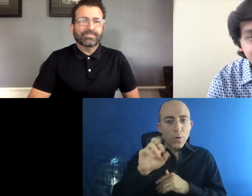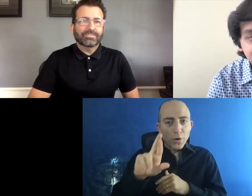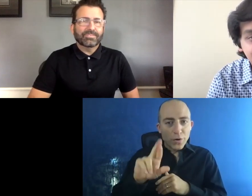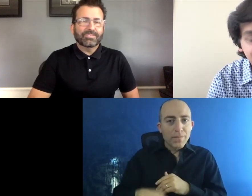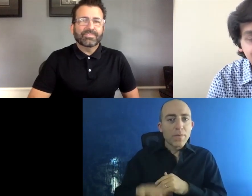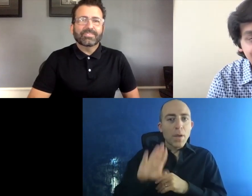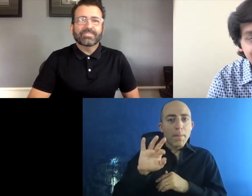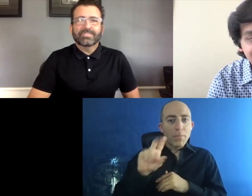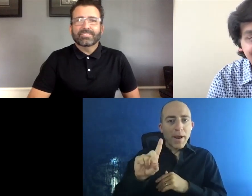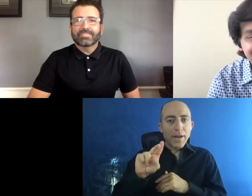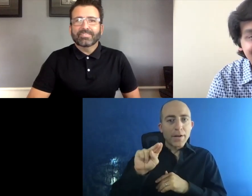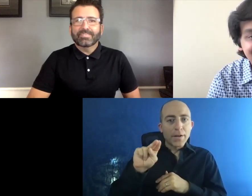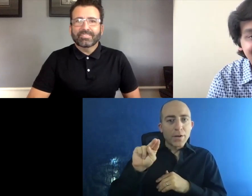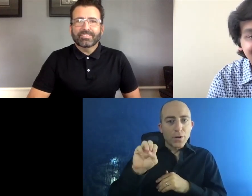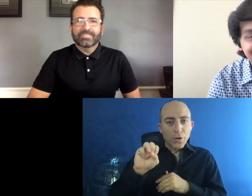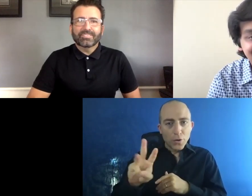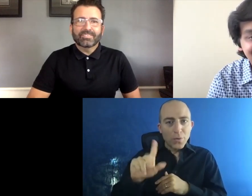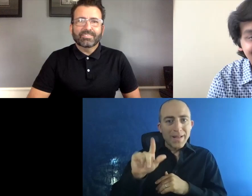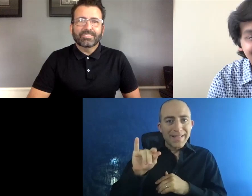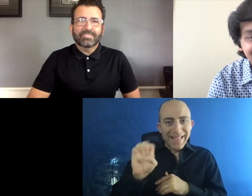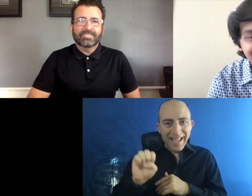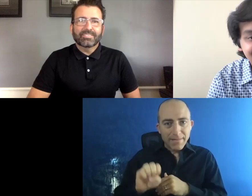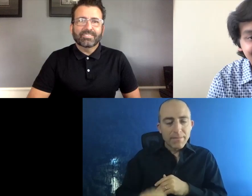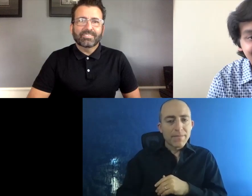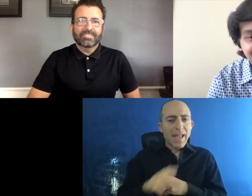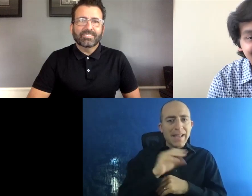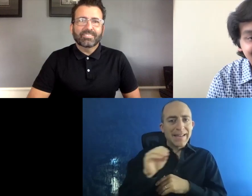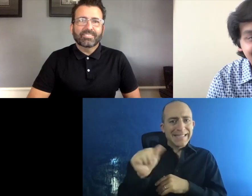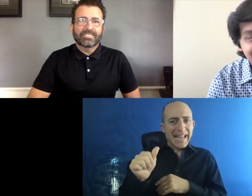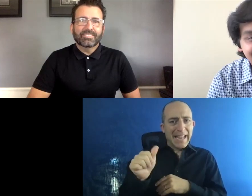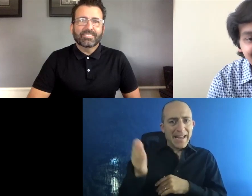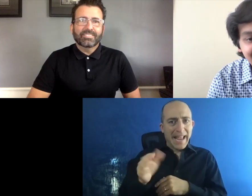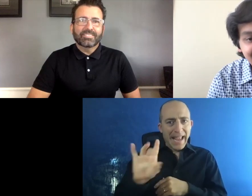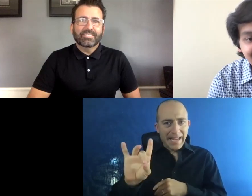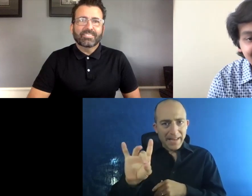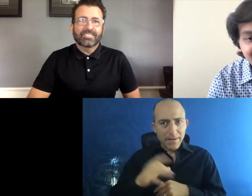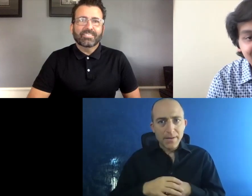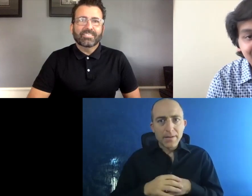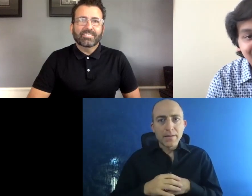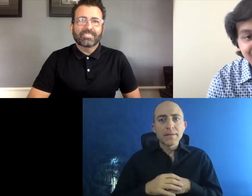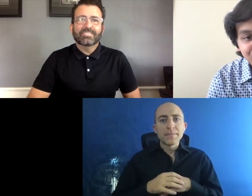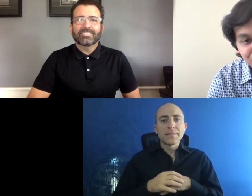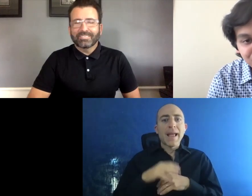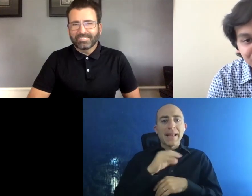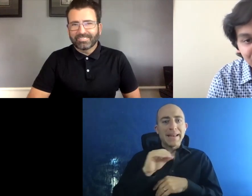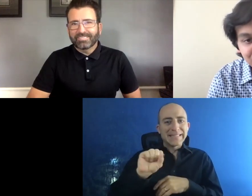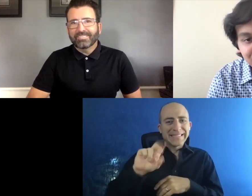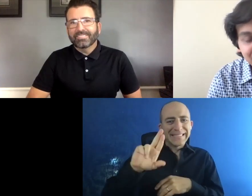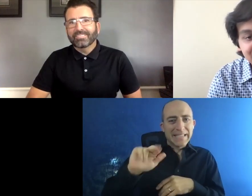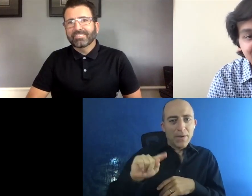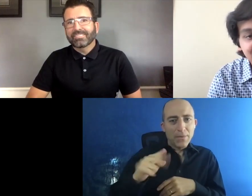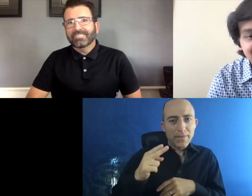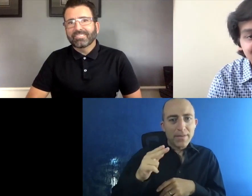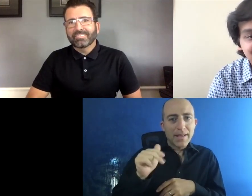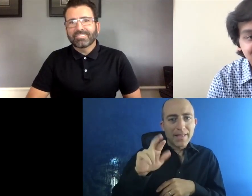Pacific Blue, Parker Kane and 10-8. He has also been honored by the City of Los Angeles.